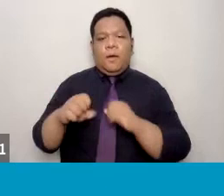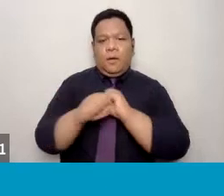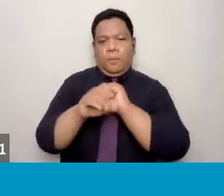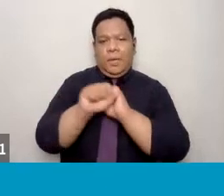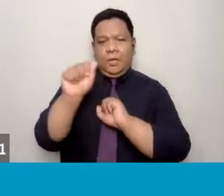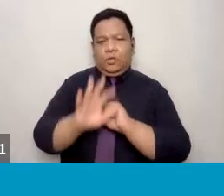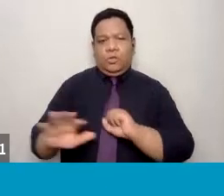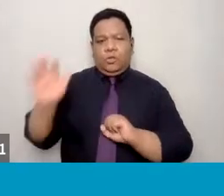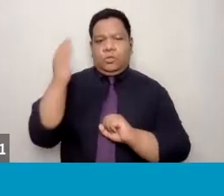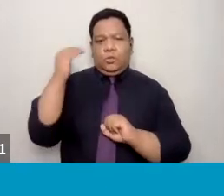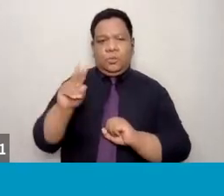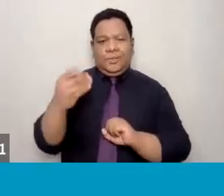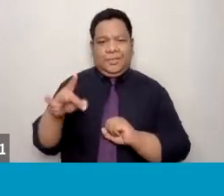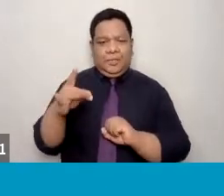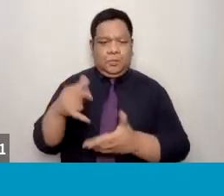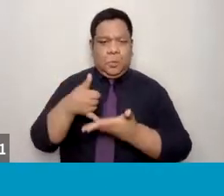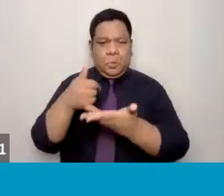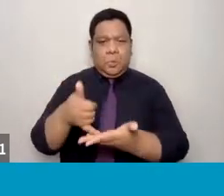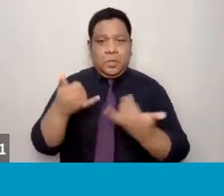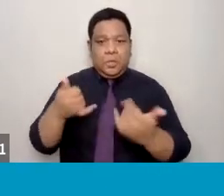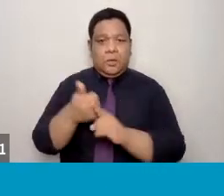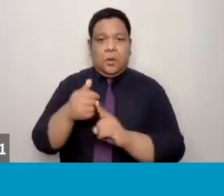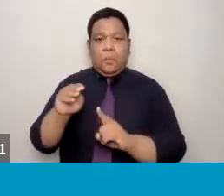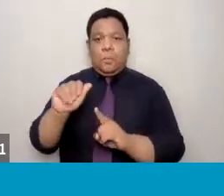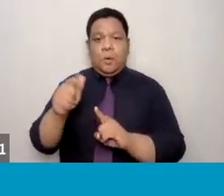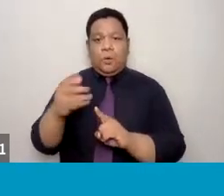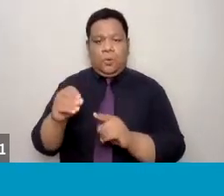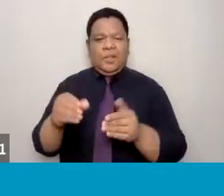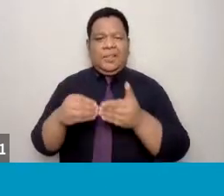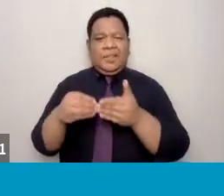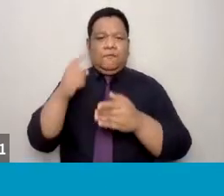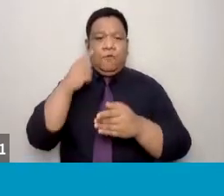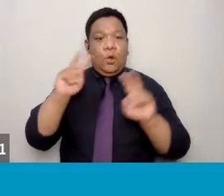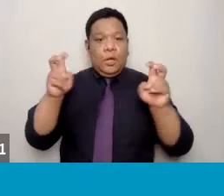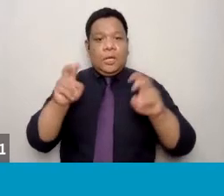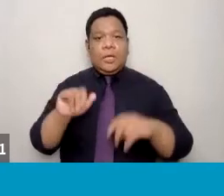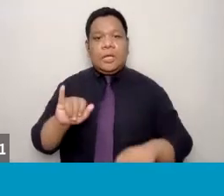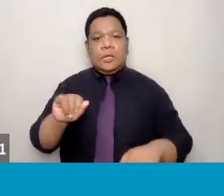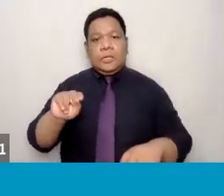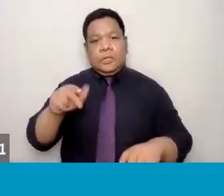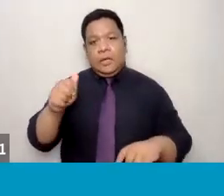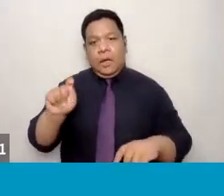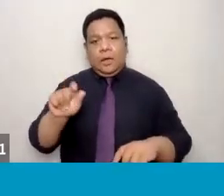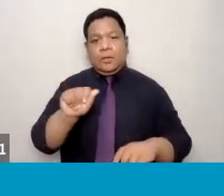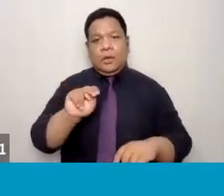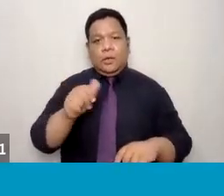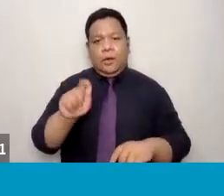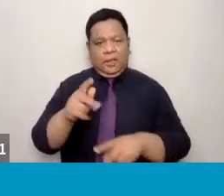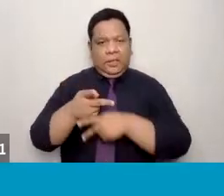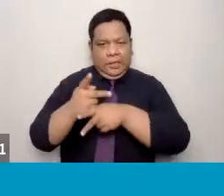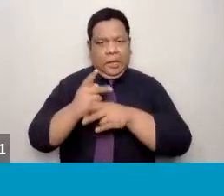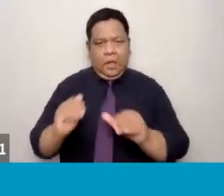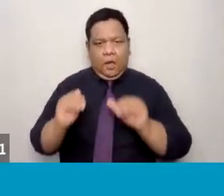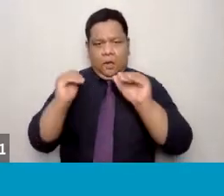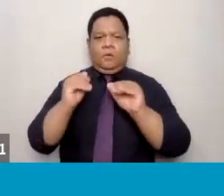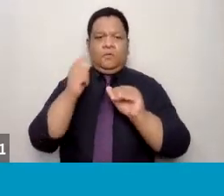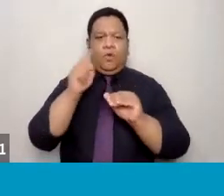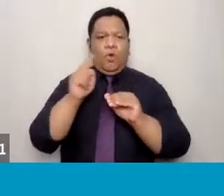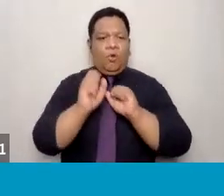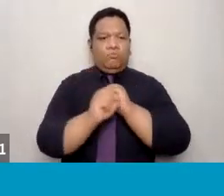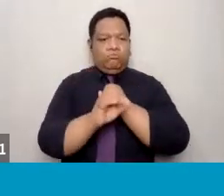Ms. Margot is currently a colleague of the Ingat Angat Tayong Lahat consumer confidence campaign and she continues to support the Task Force T3,